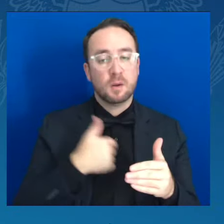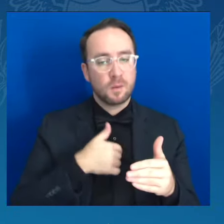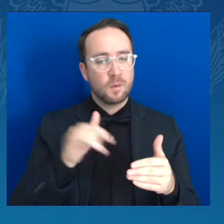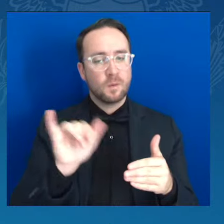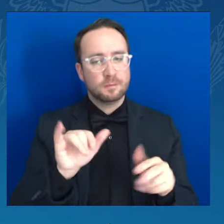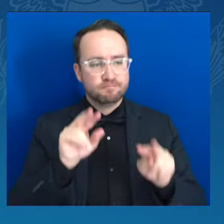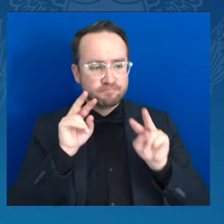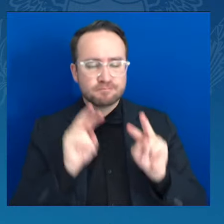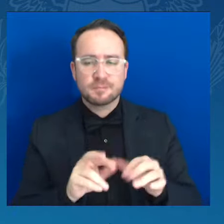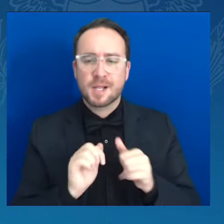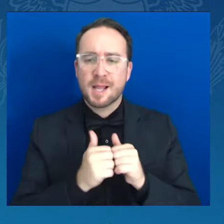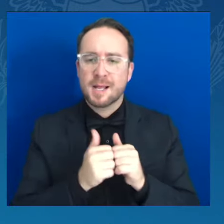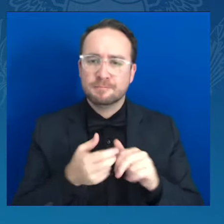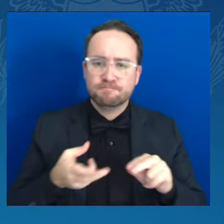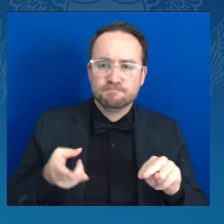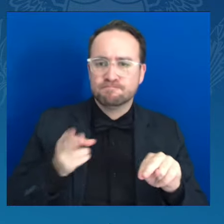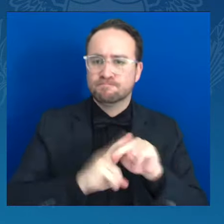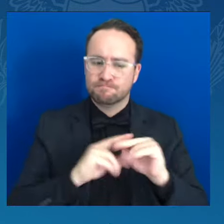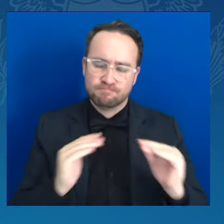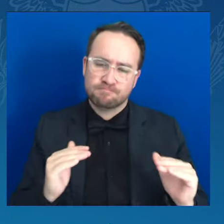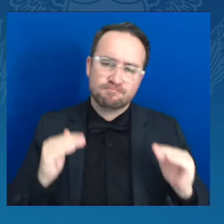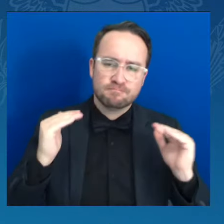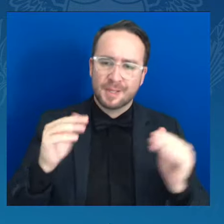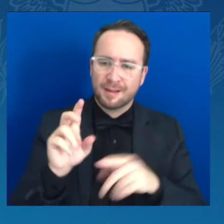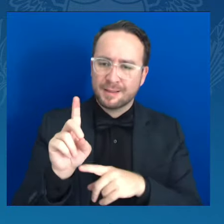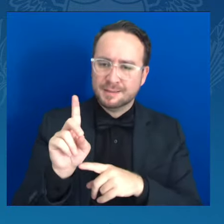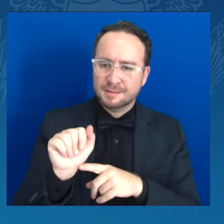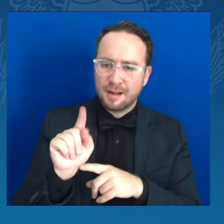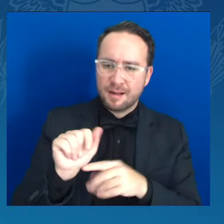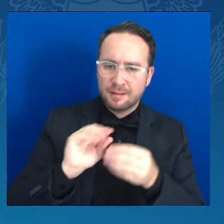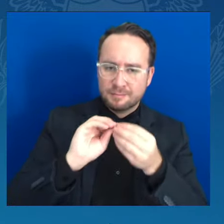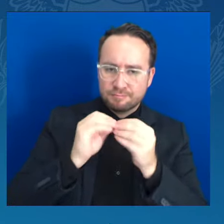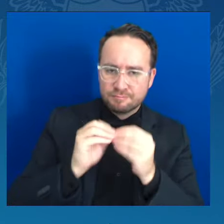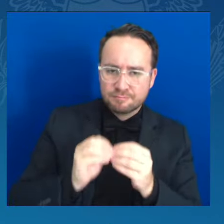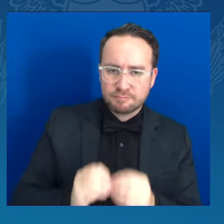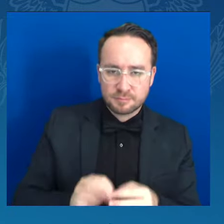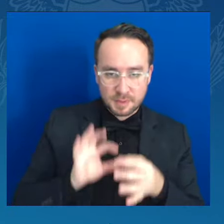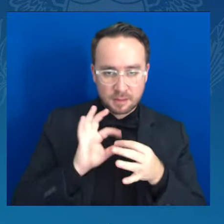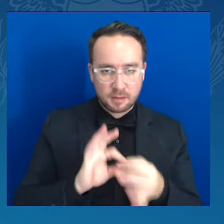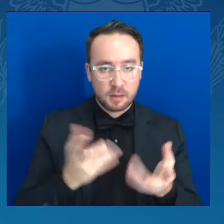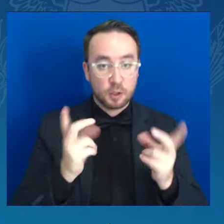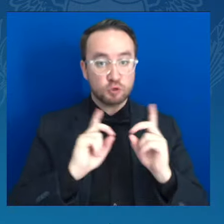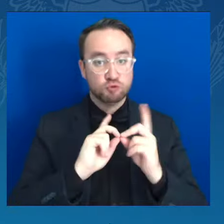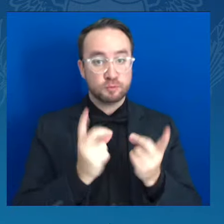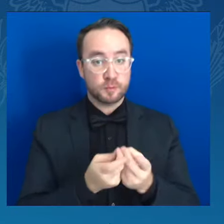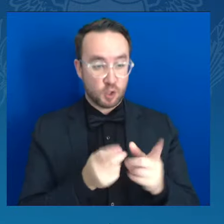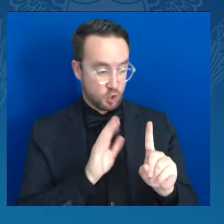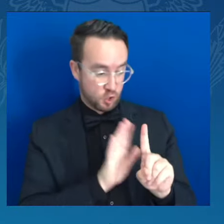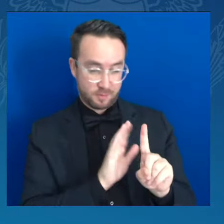and let me stress that, user focused civil space situational awareness system.